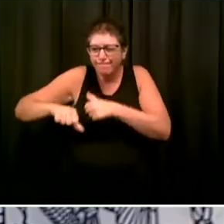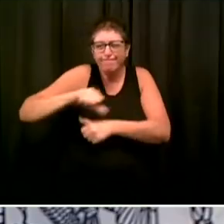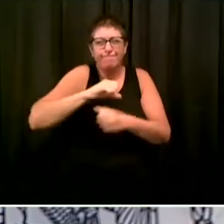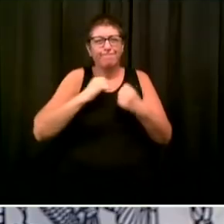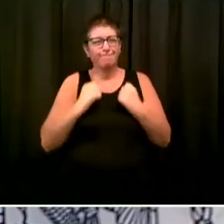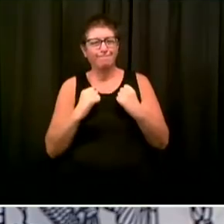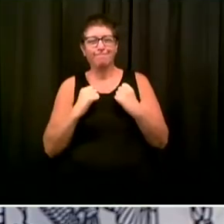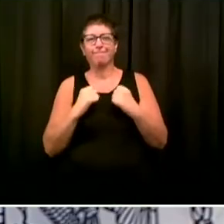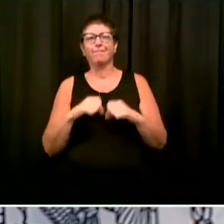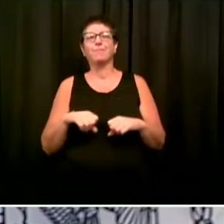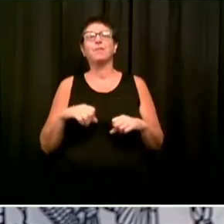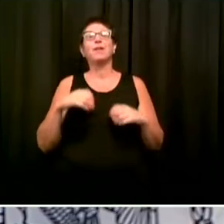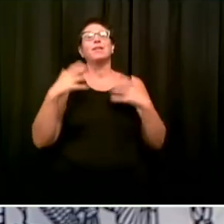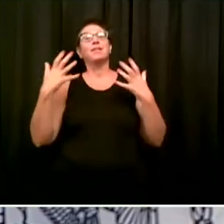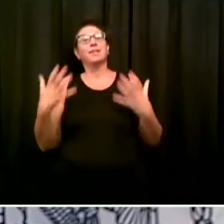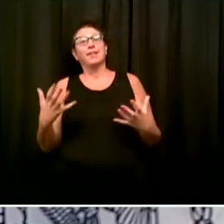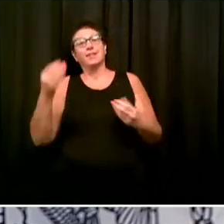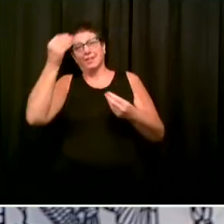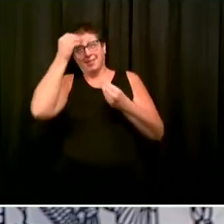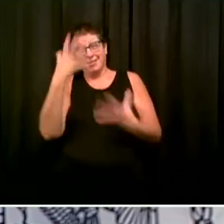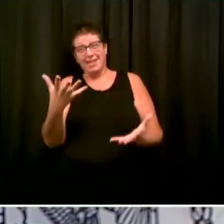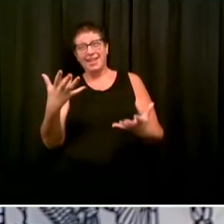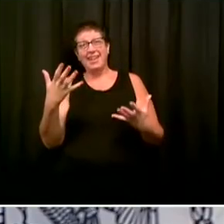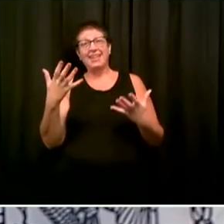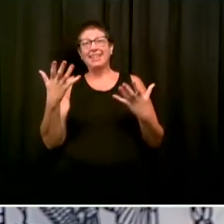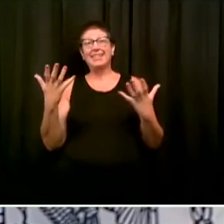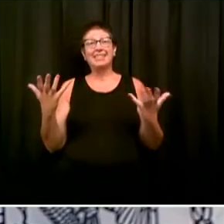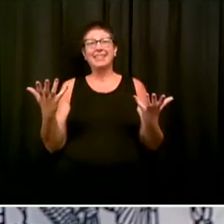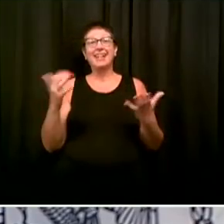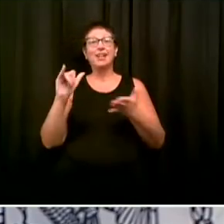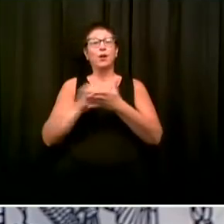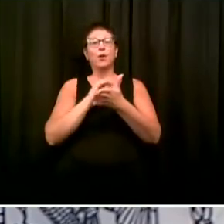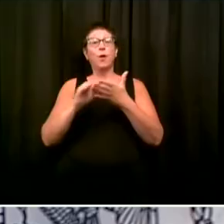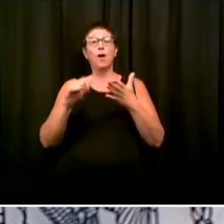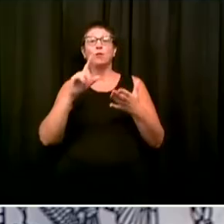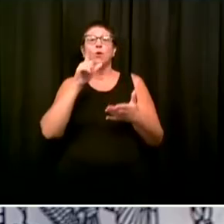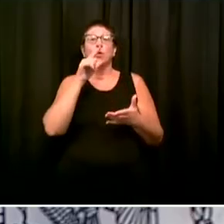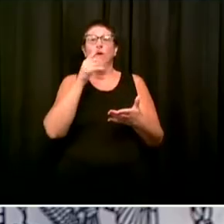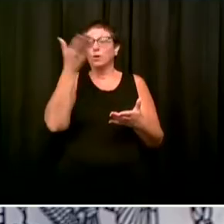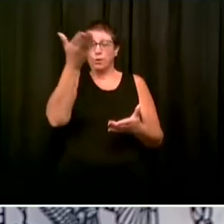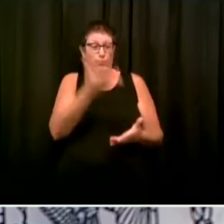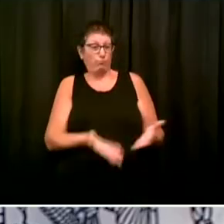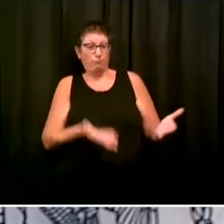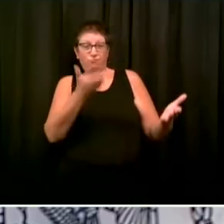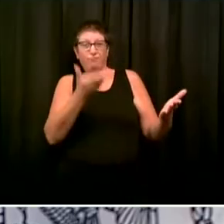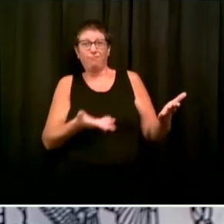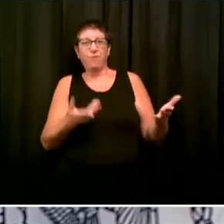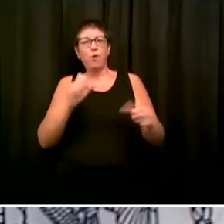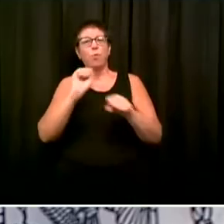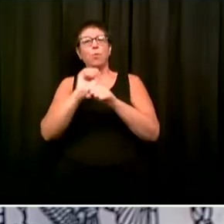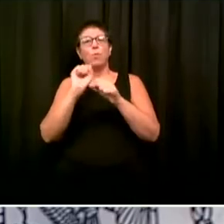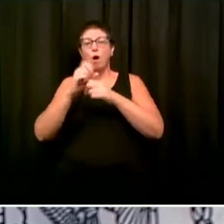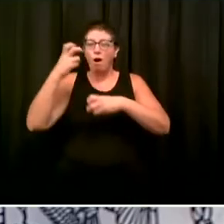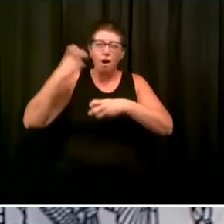A STORY OF